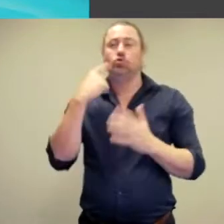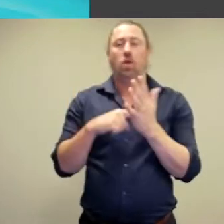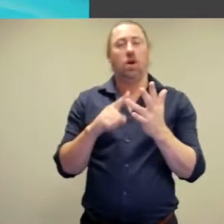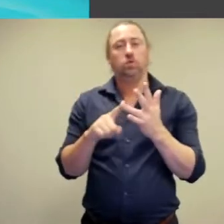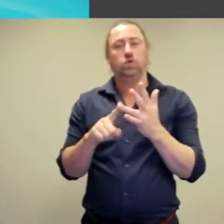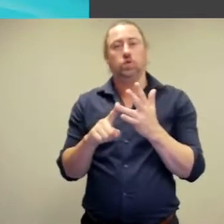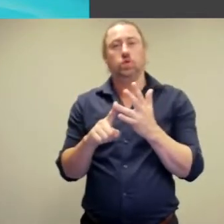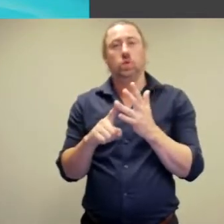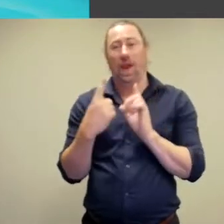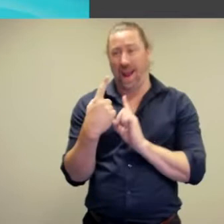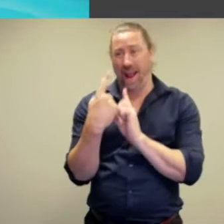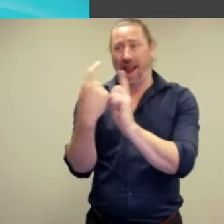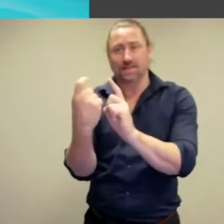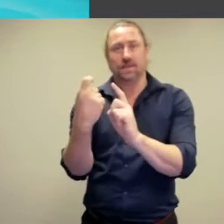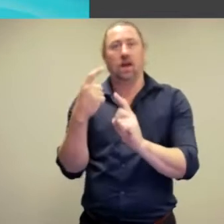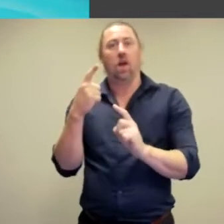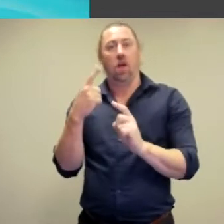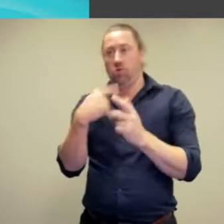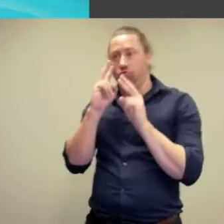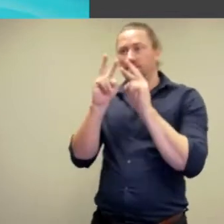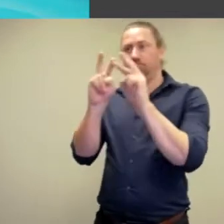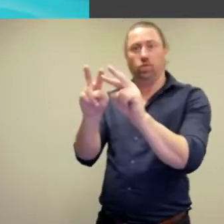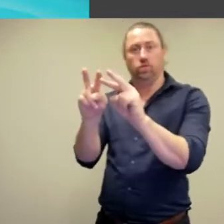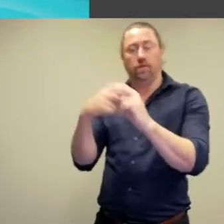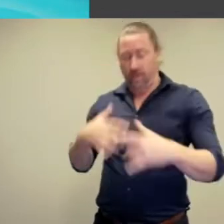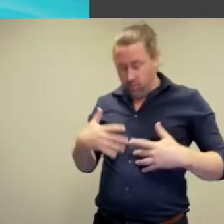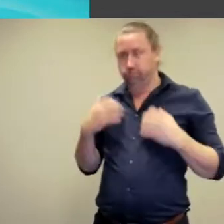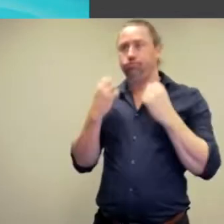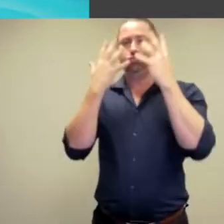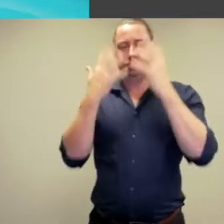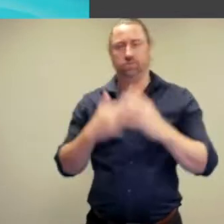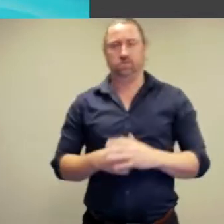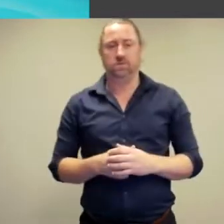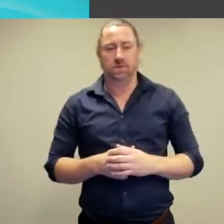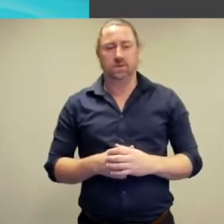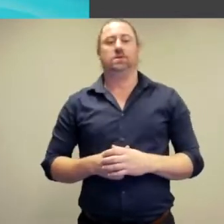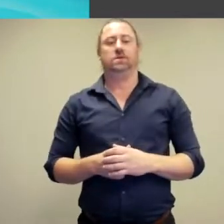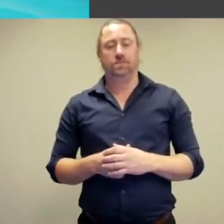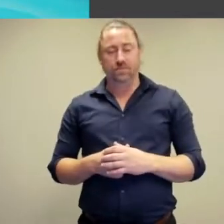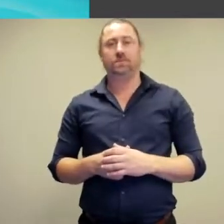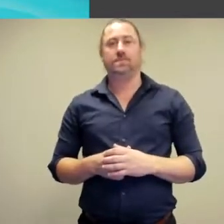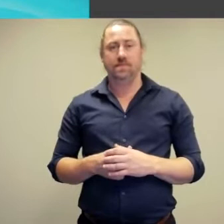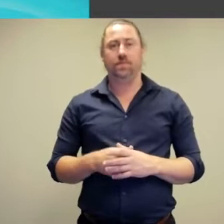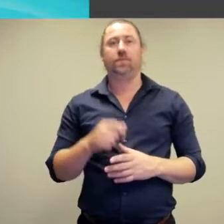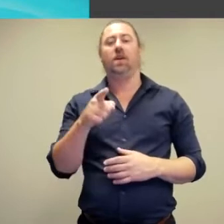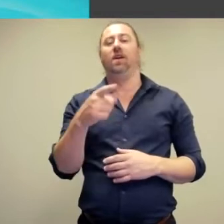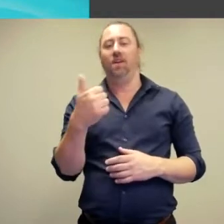response in the viewer.